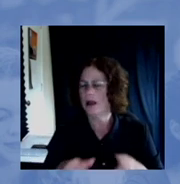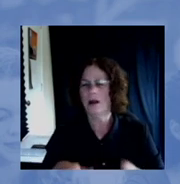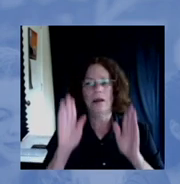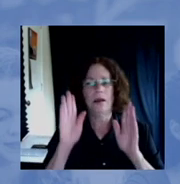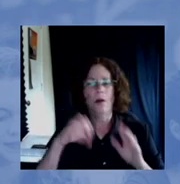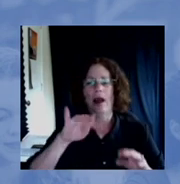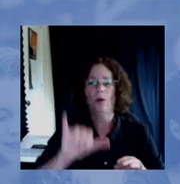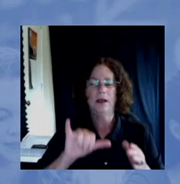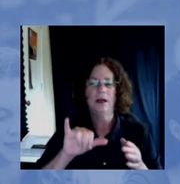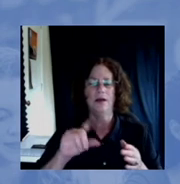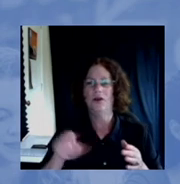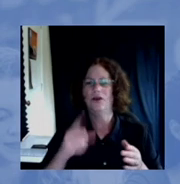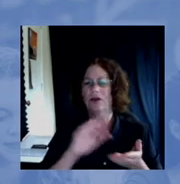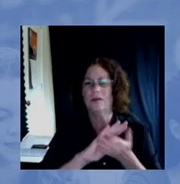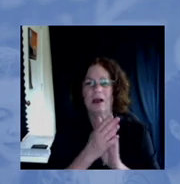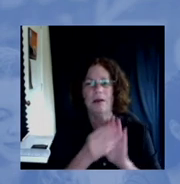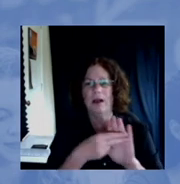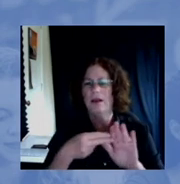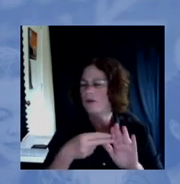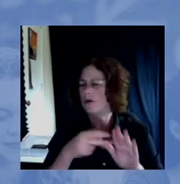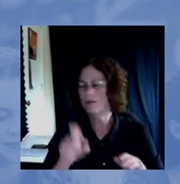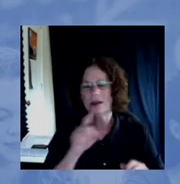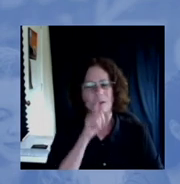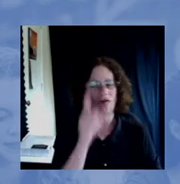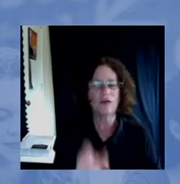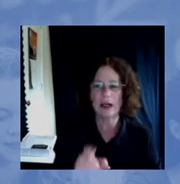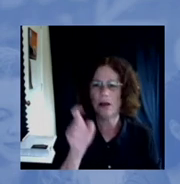THAN A SLOGAN. IT HAS TO BE REAL AND MEASURABLE AND HAS TO